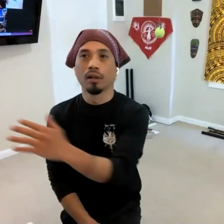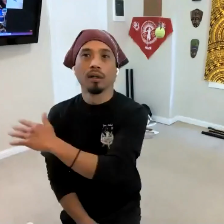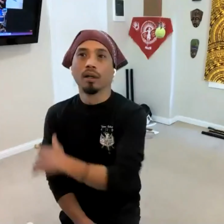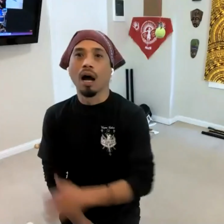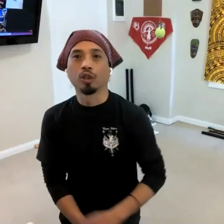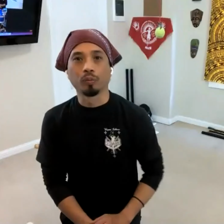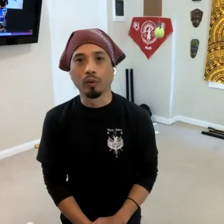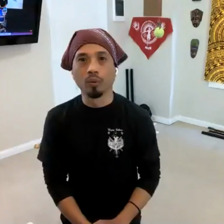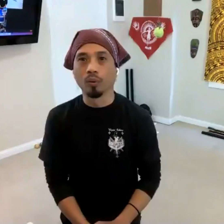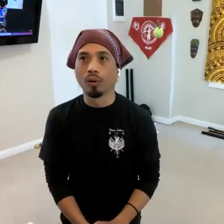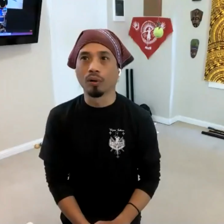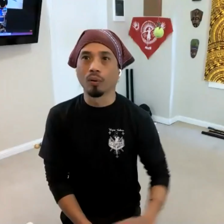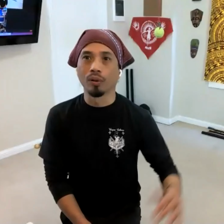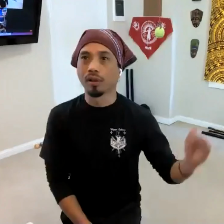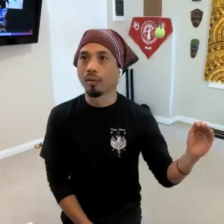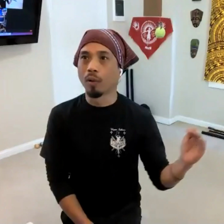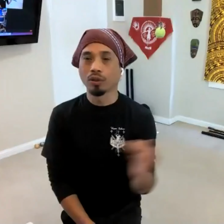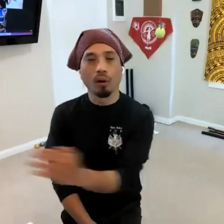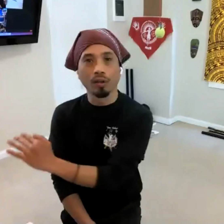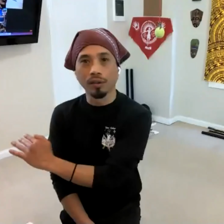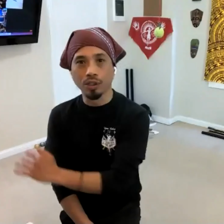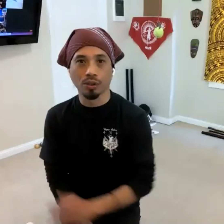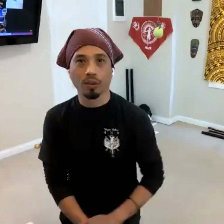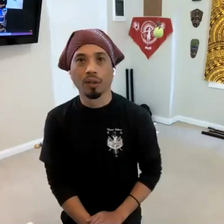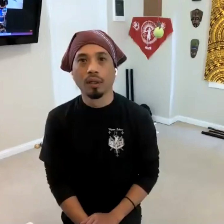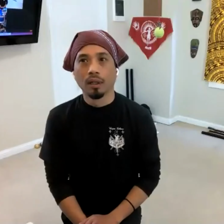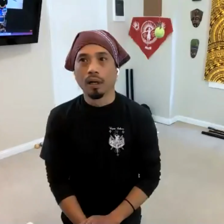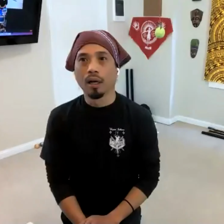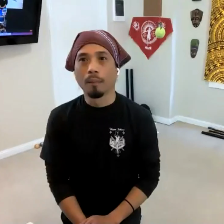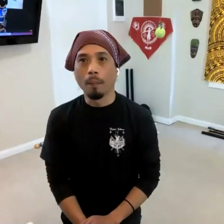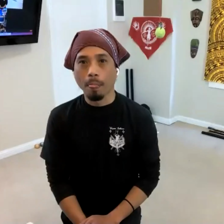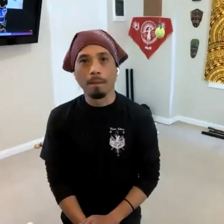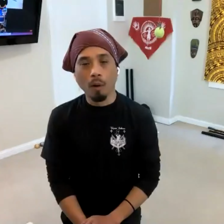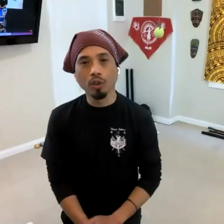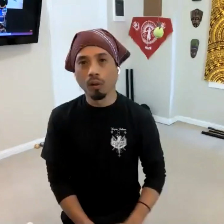EDUCATOR, ENTREPRENEUR, MARTIAL ARTS TEACHER.